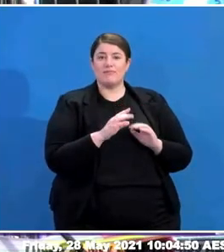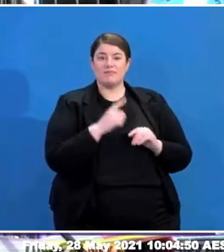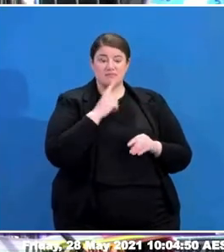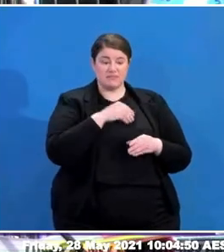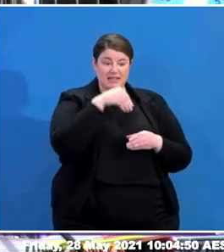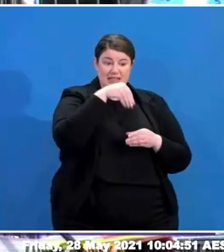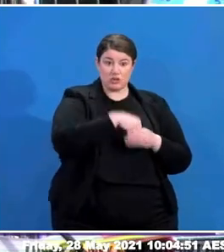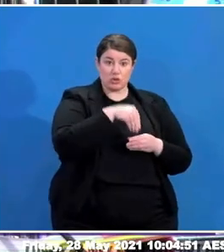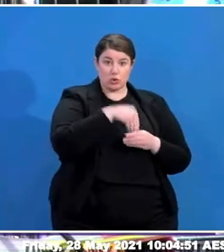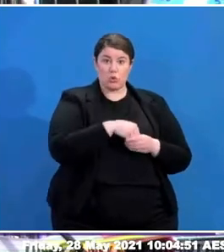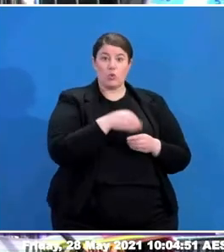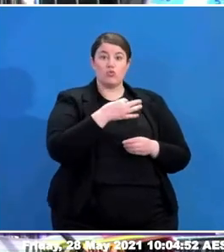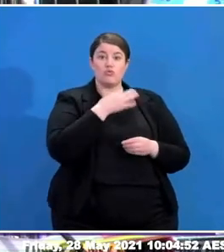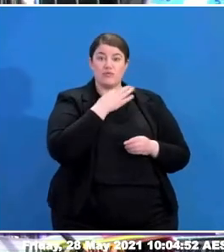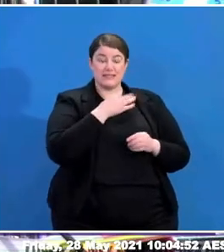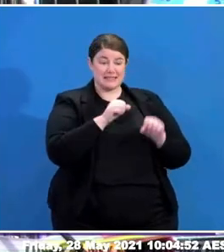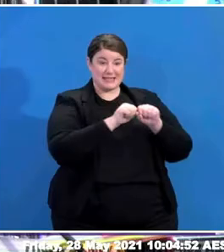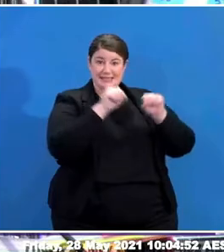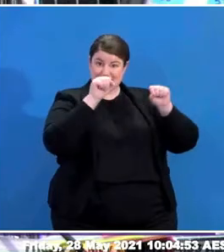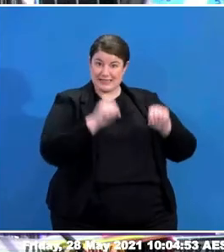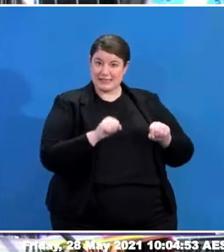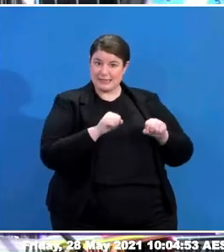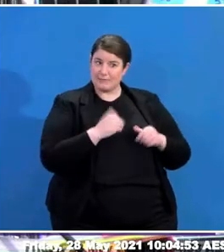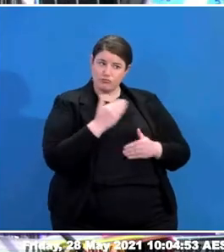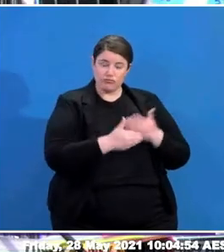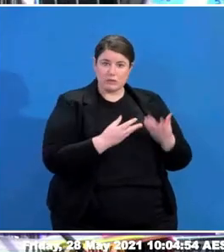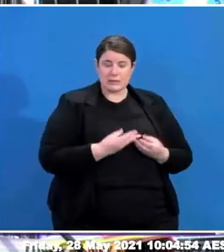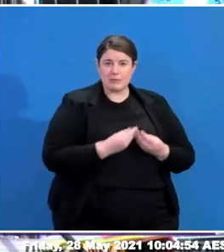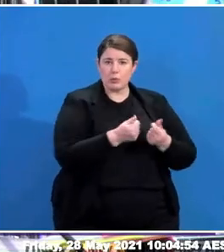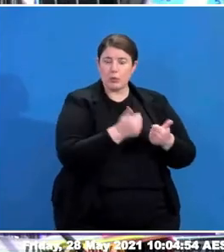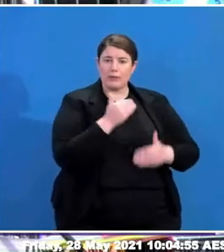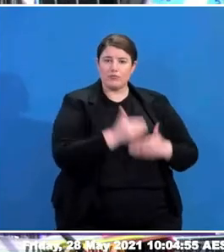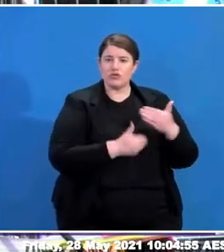risk systems and reporting were operating effectively, and you noted